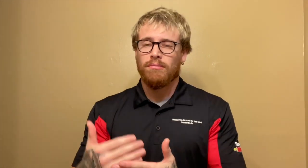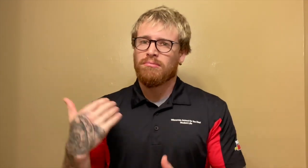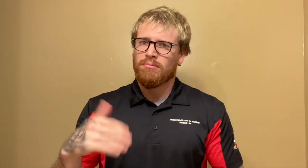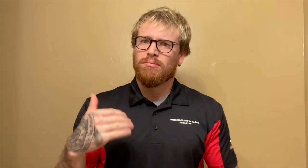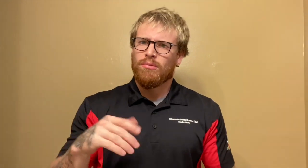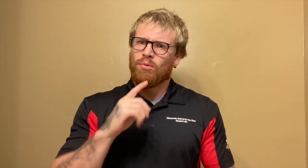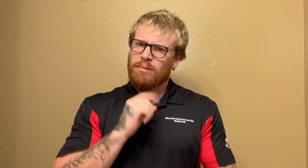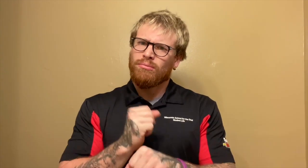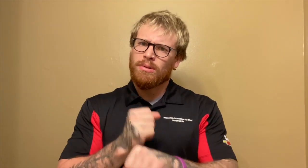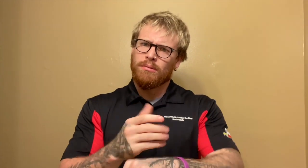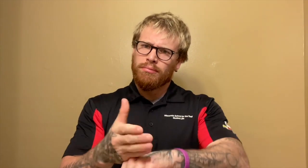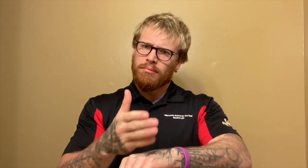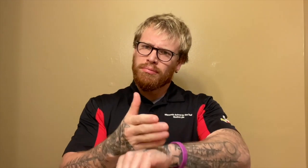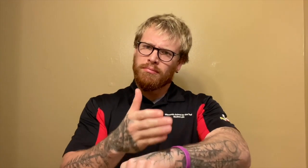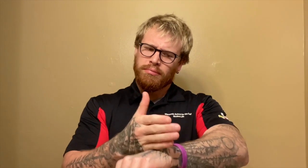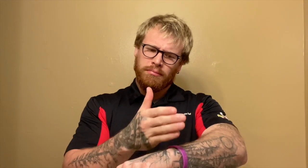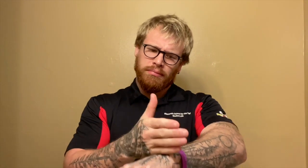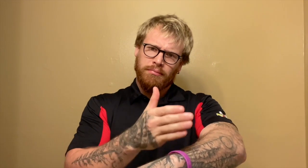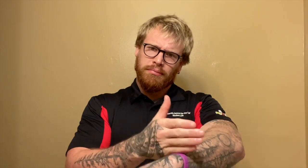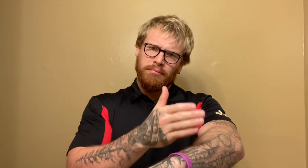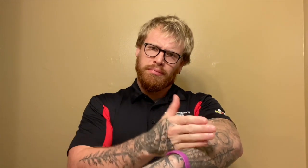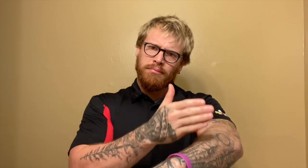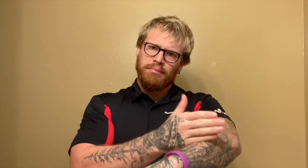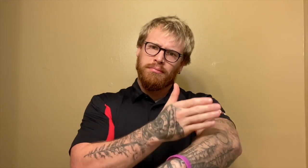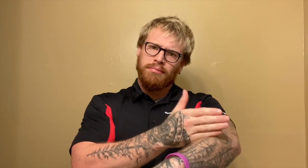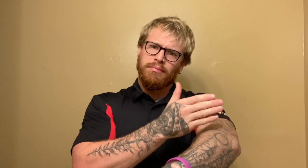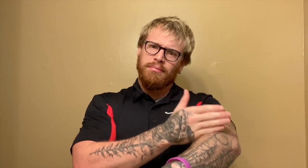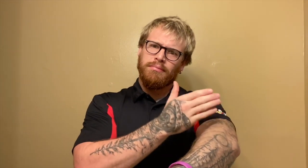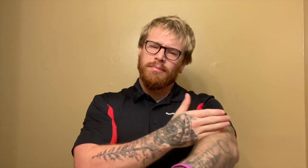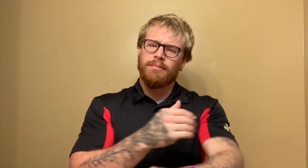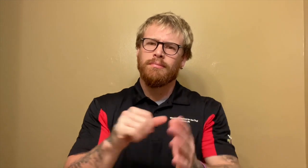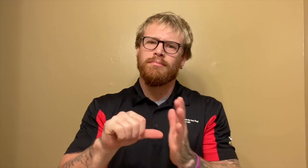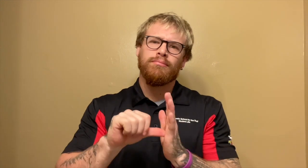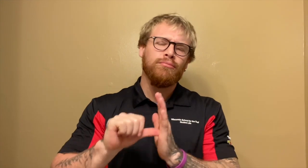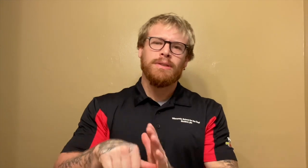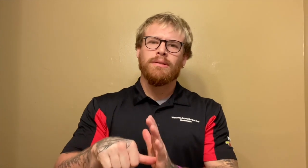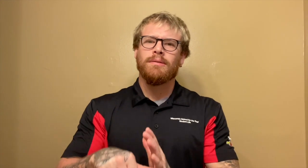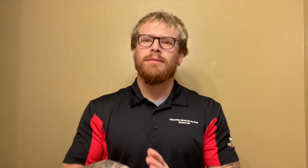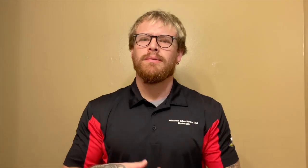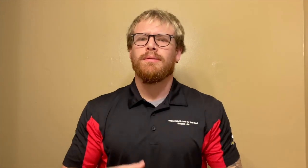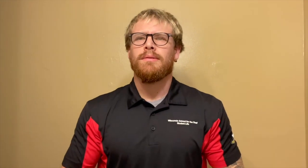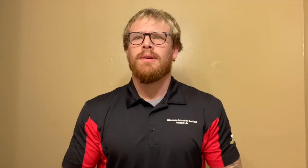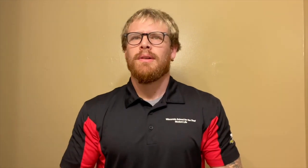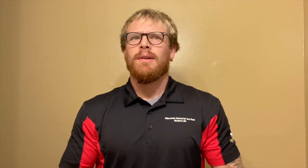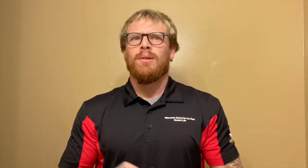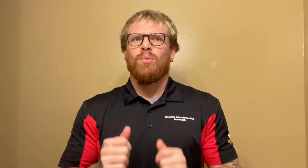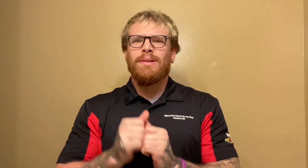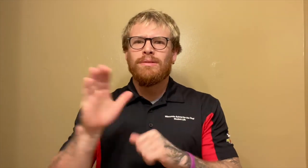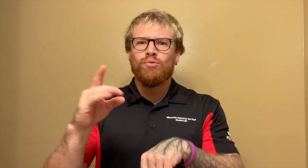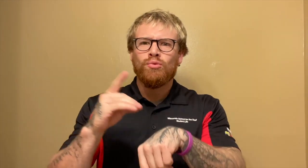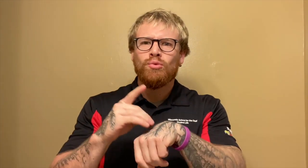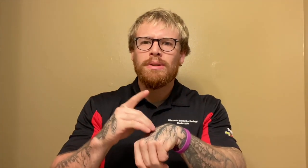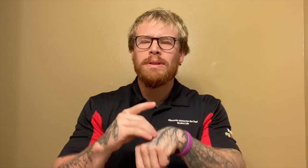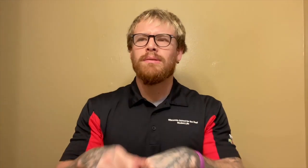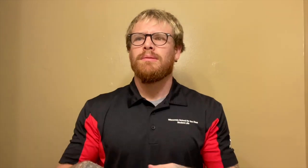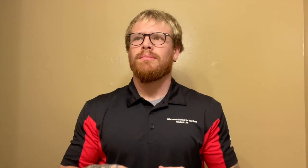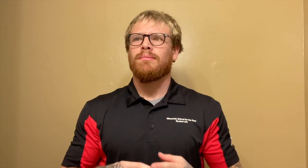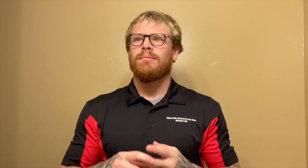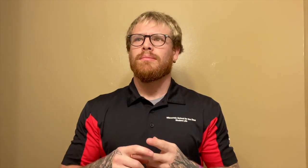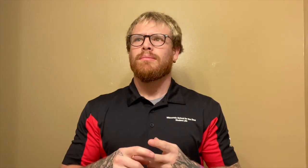Every year, he shows improvement, bit-by-bit, regarding his chores, communication with other